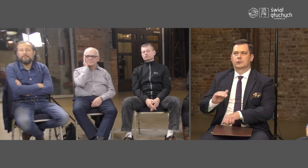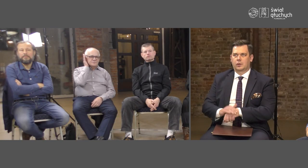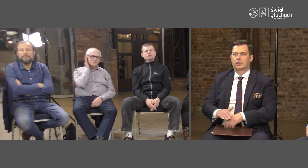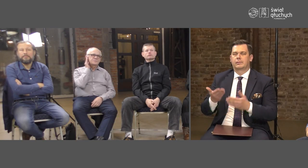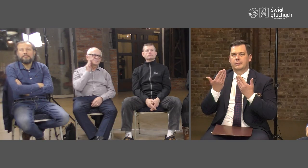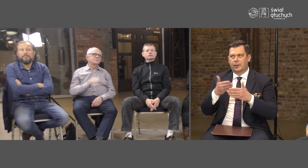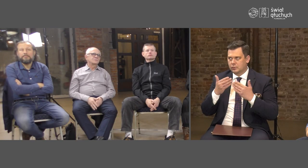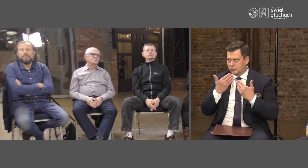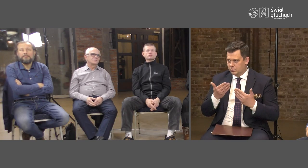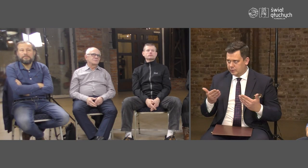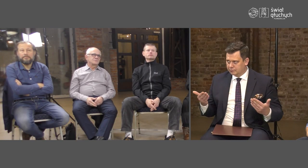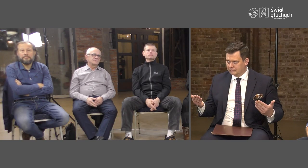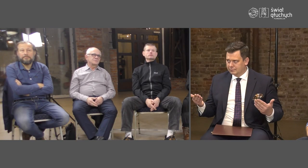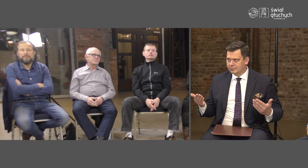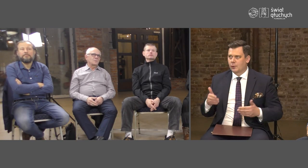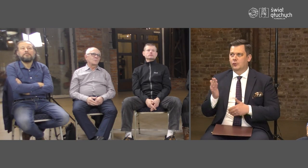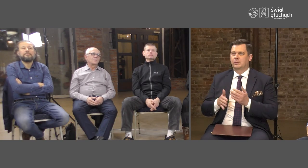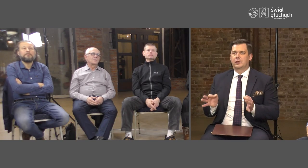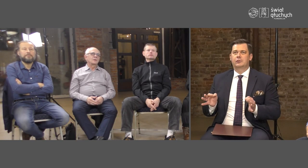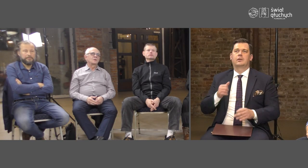[Tomasz]: I agreed. I thank you very much. We'll end for today.